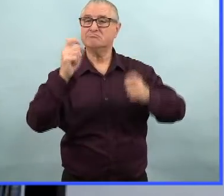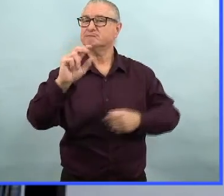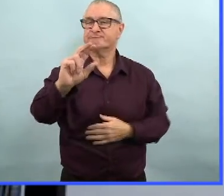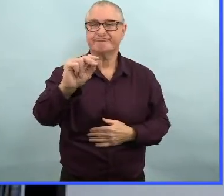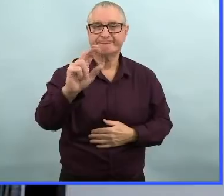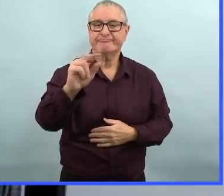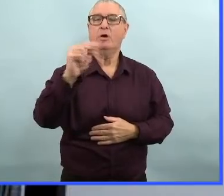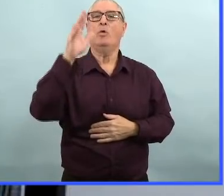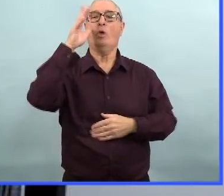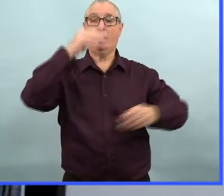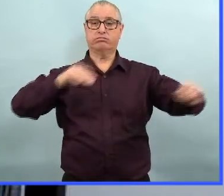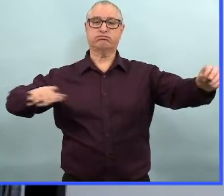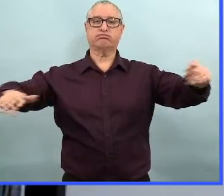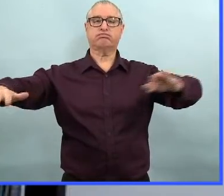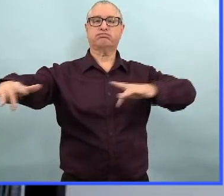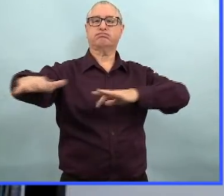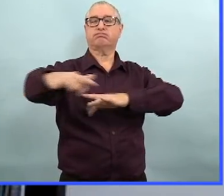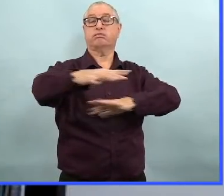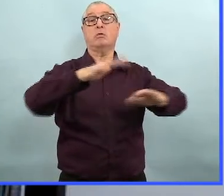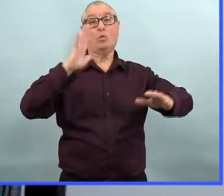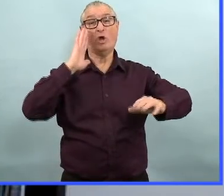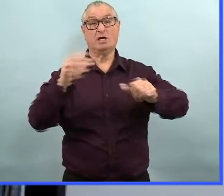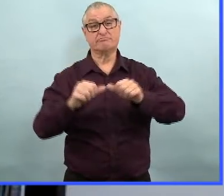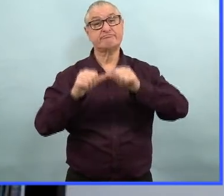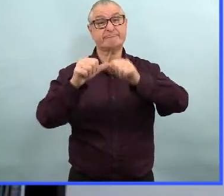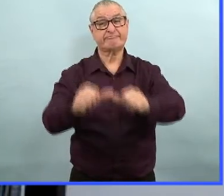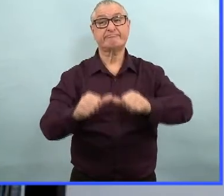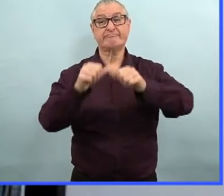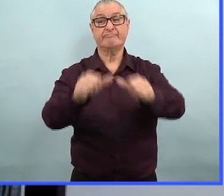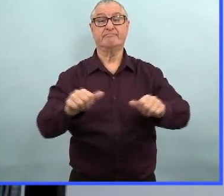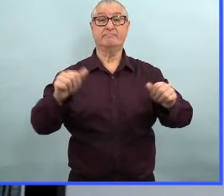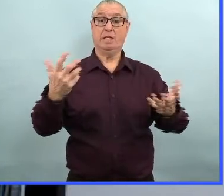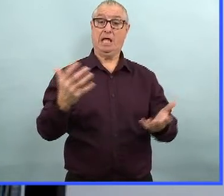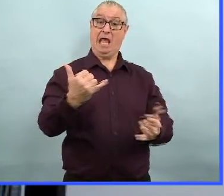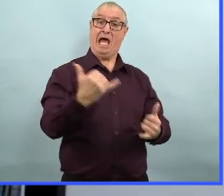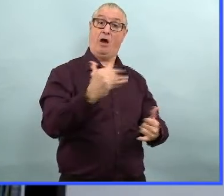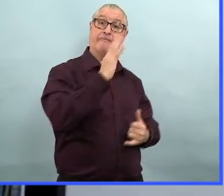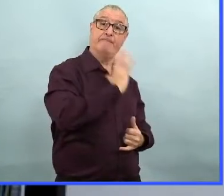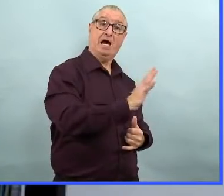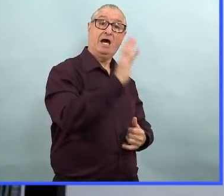of severe outcomes not zero risk we certainly see children ending up in the hospital because of